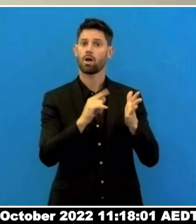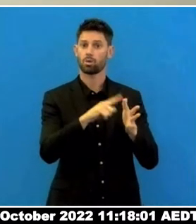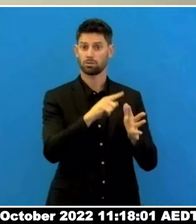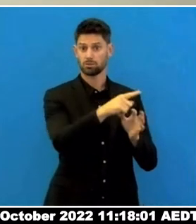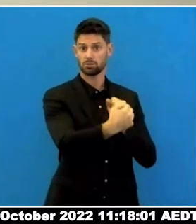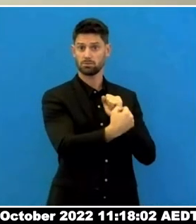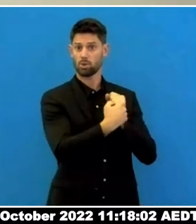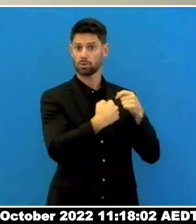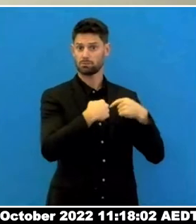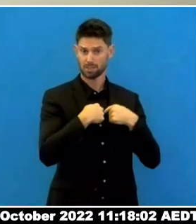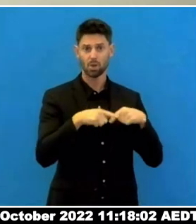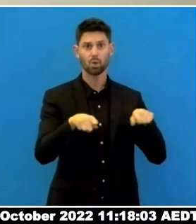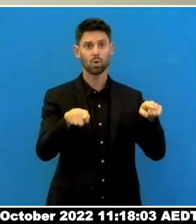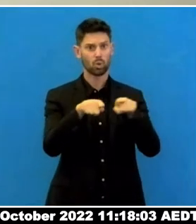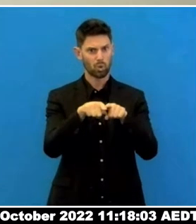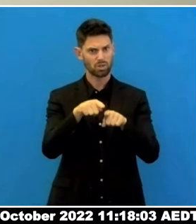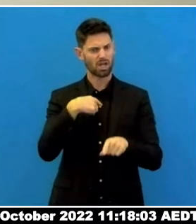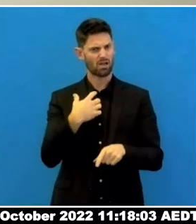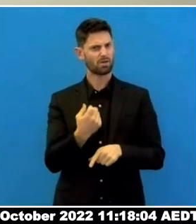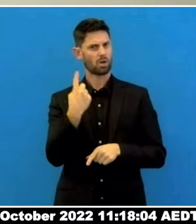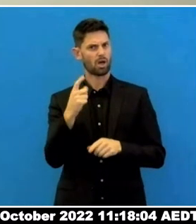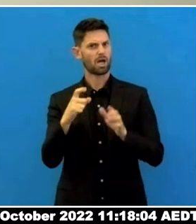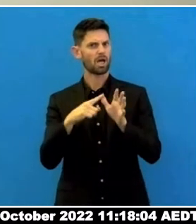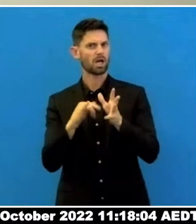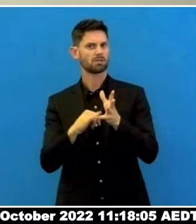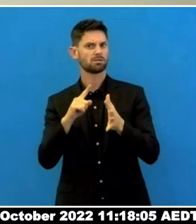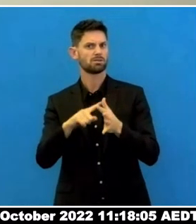but I'm not really sure how they are meant to be helping me.